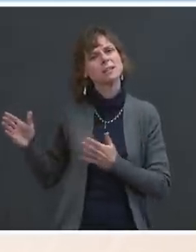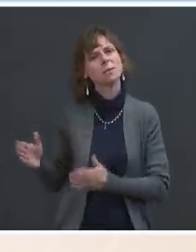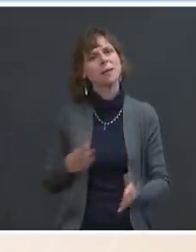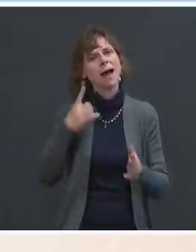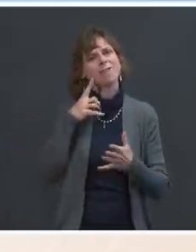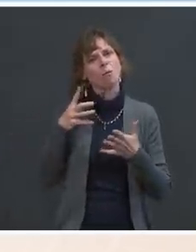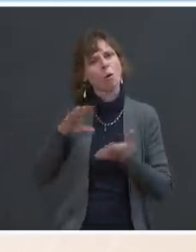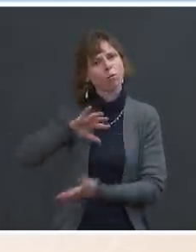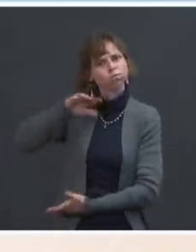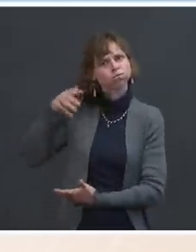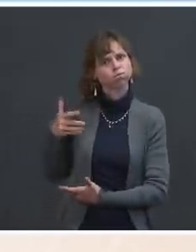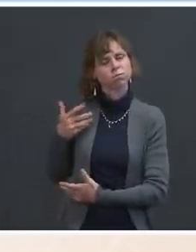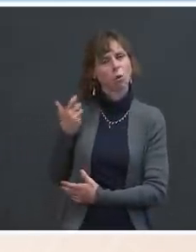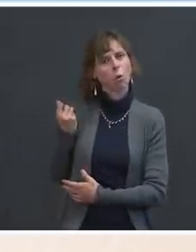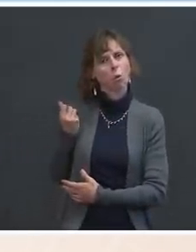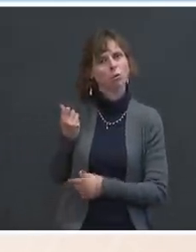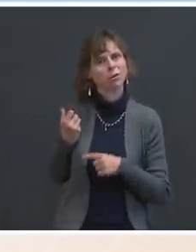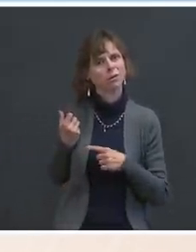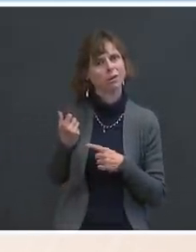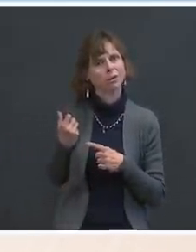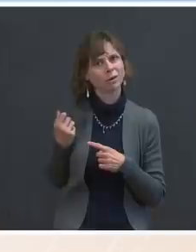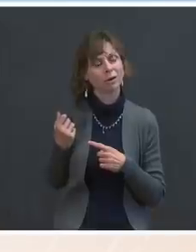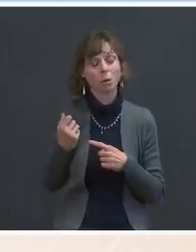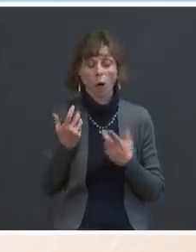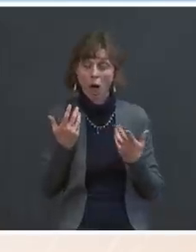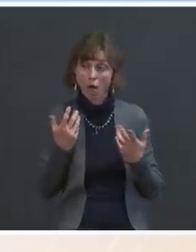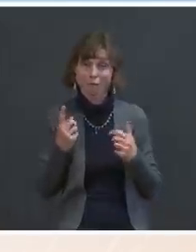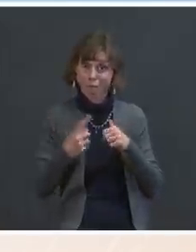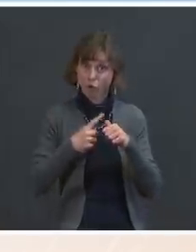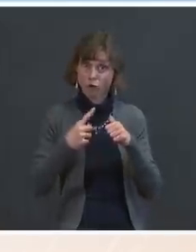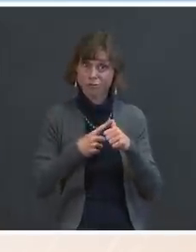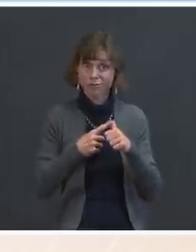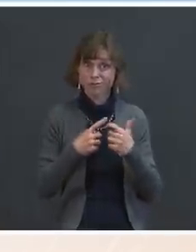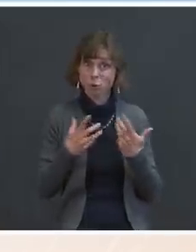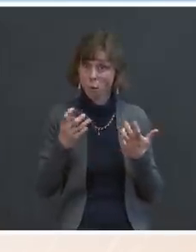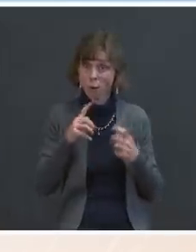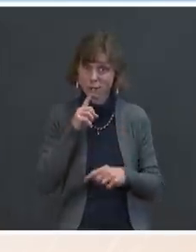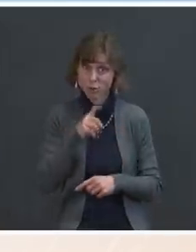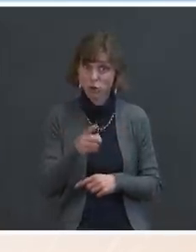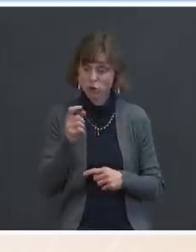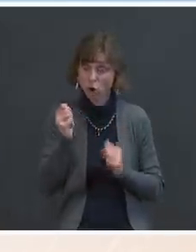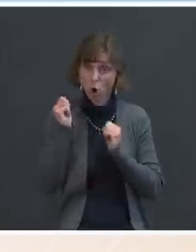when he wakes up is ensuring every American -- we can ensure that every American has access to a vaccine